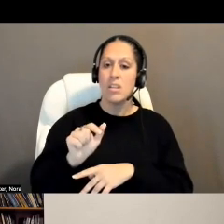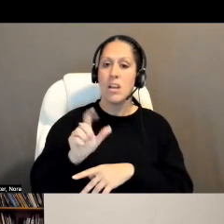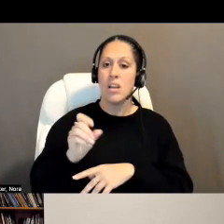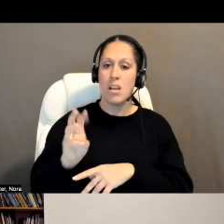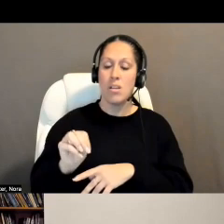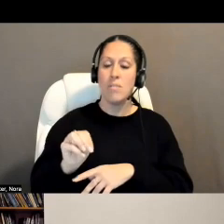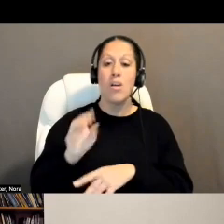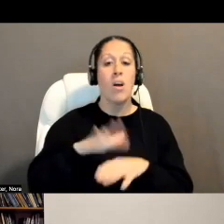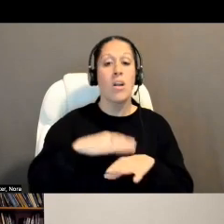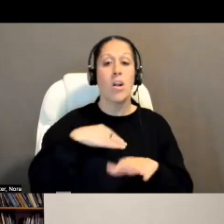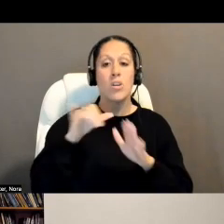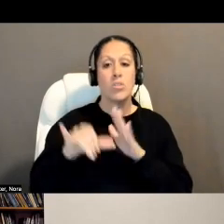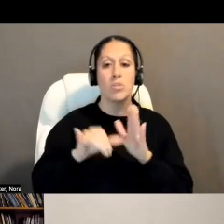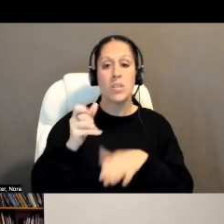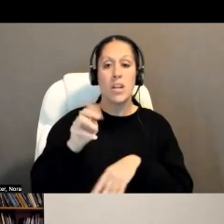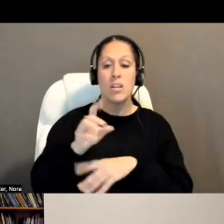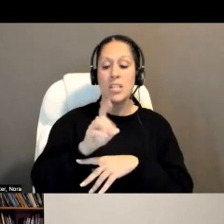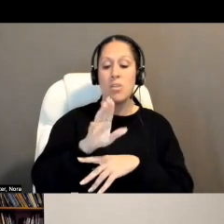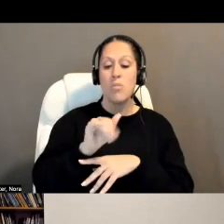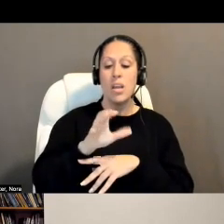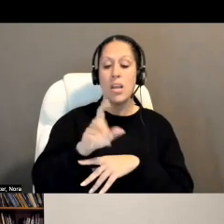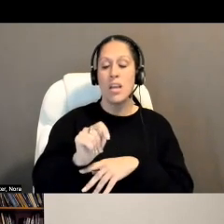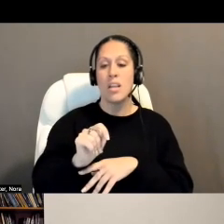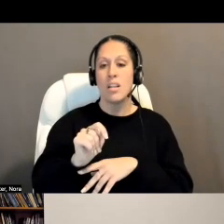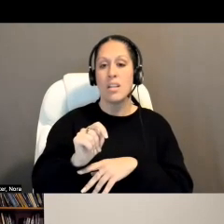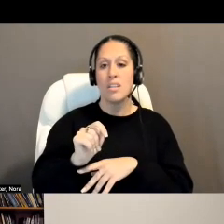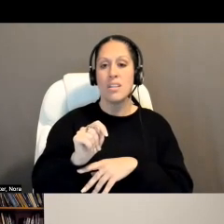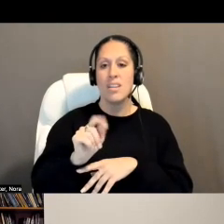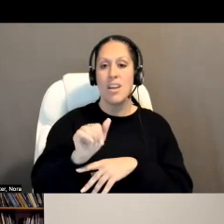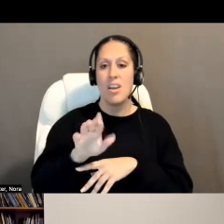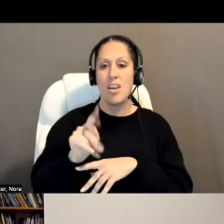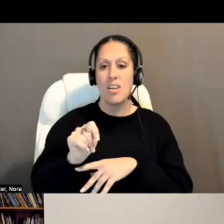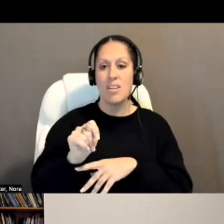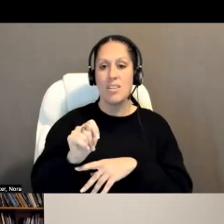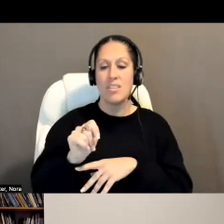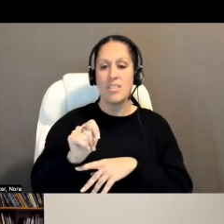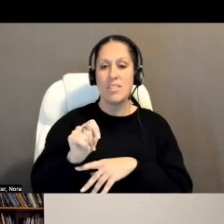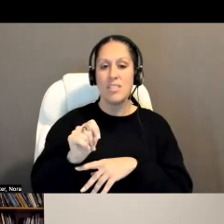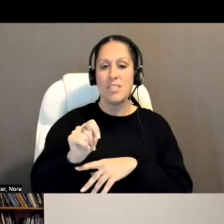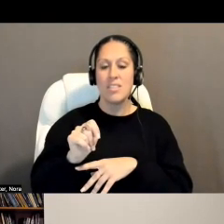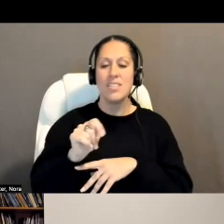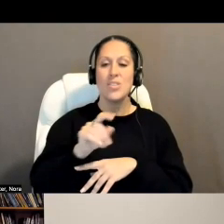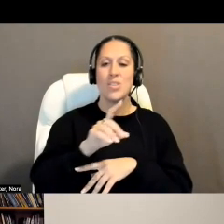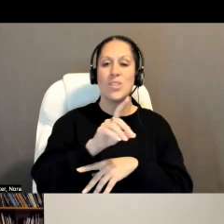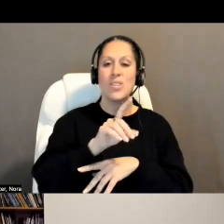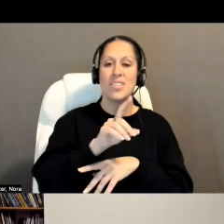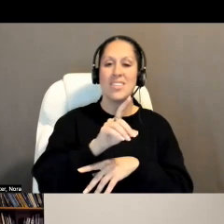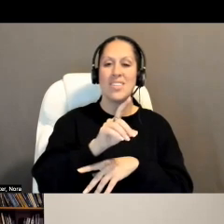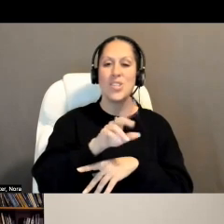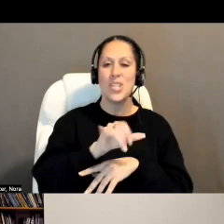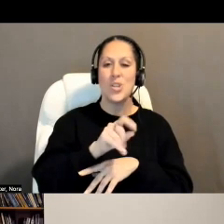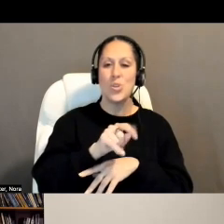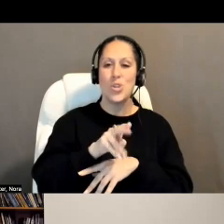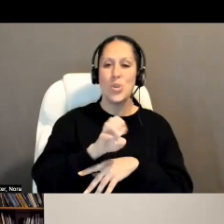YouTube channel: go to youtube.com backslash at dracutarts [youtube.com/@dracutarts] Thank you so much for joining us!